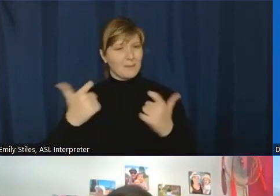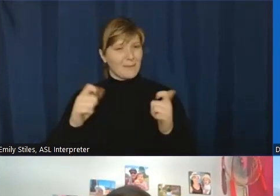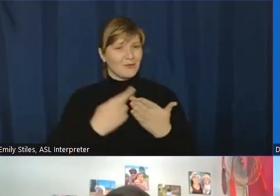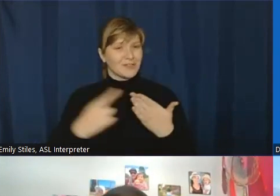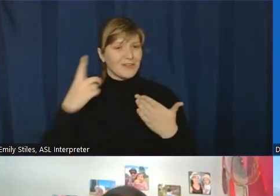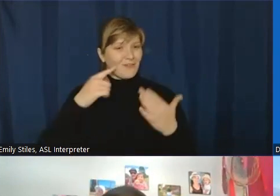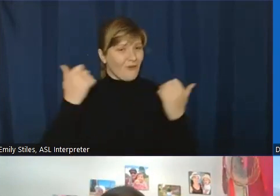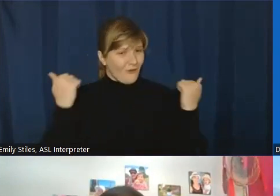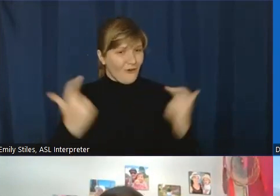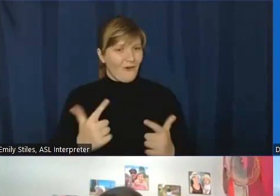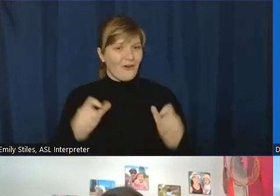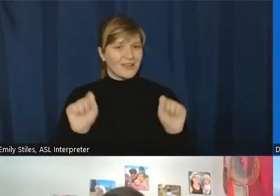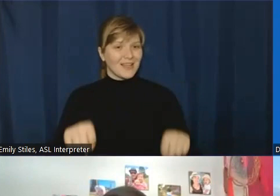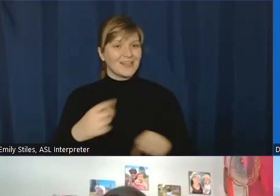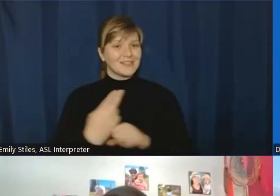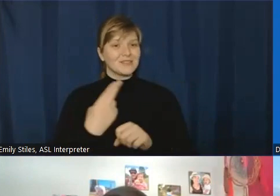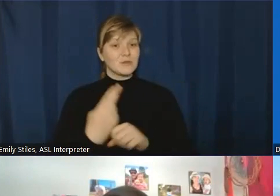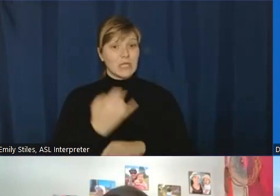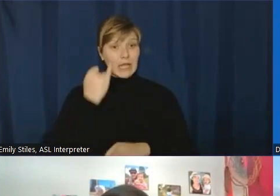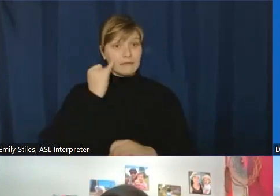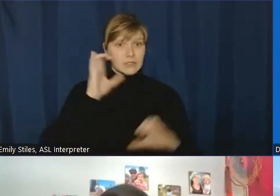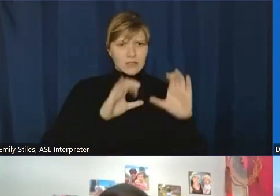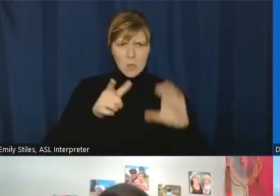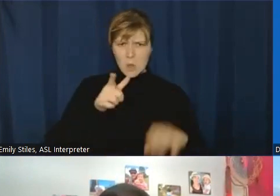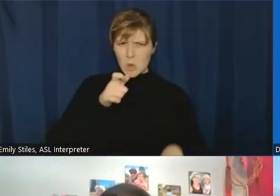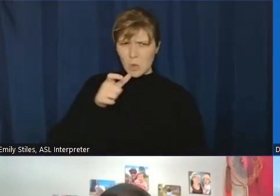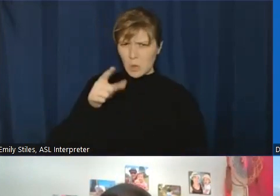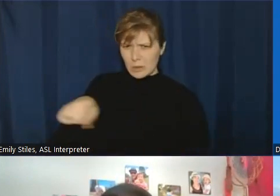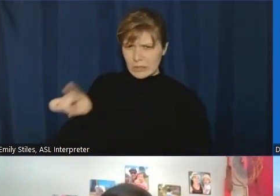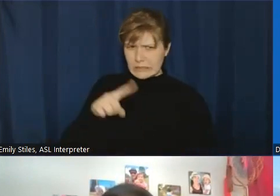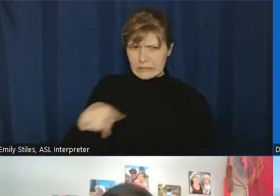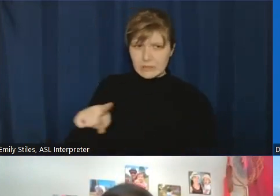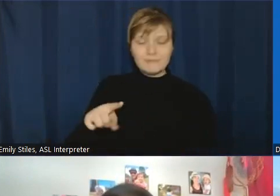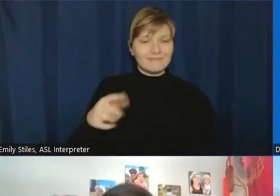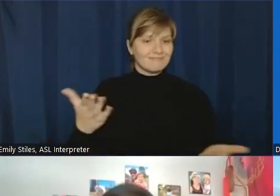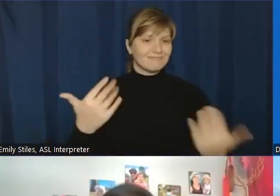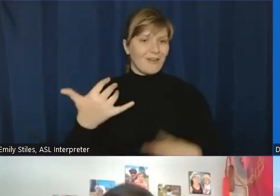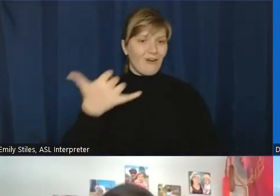so if you’re looking for who they are in your community, we have that awesome hotline to use